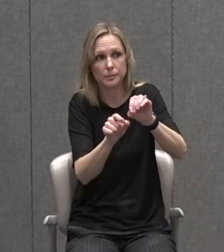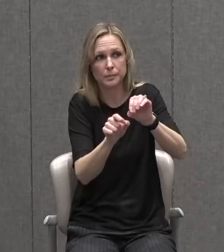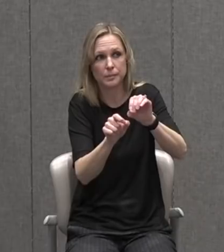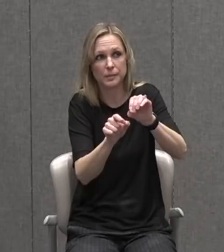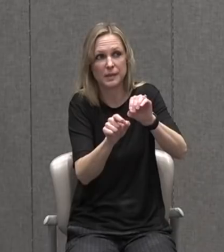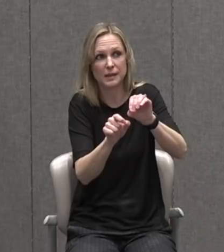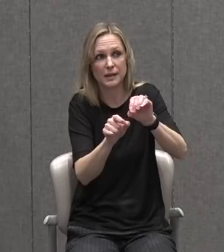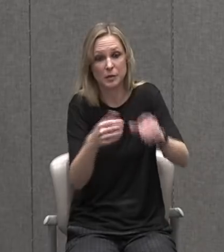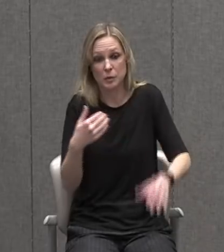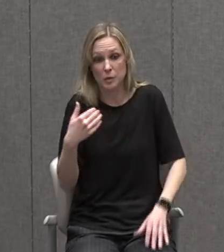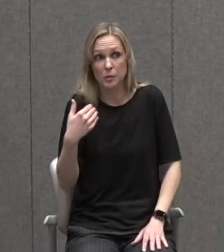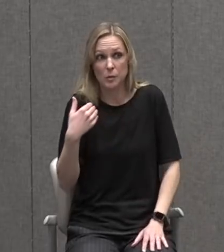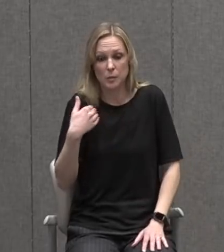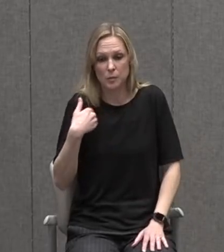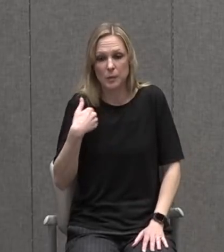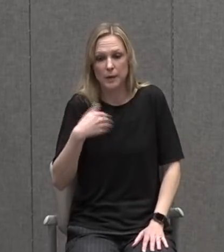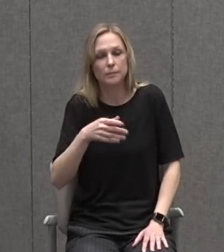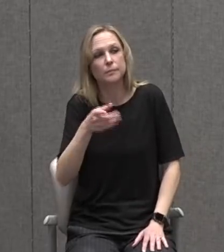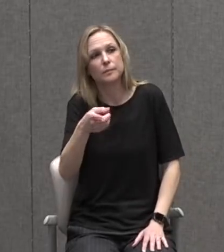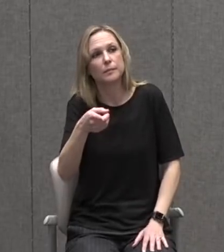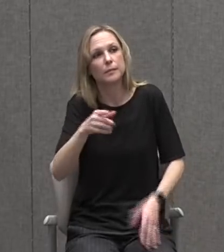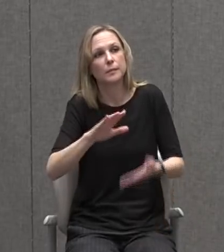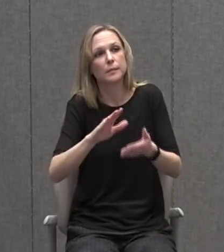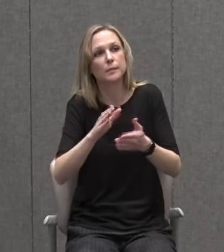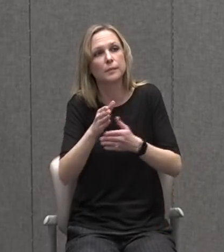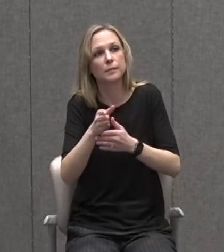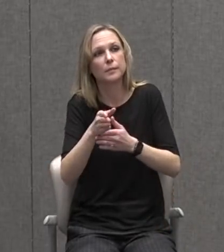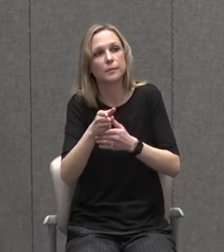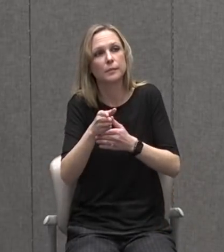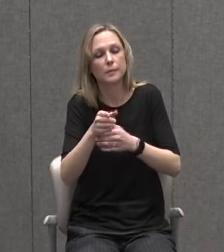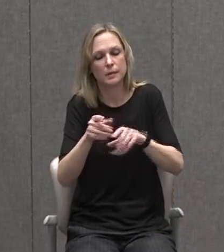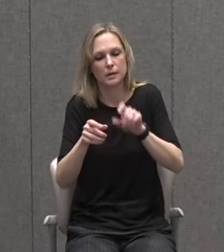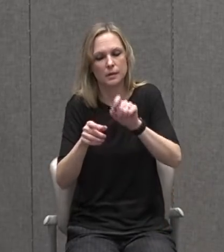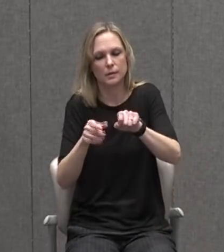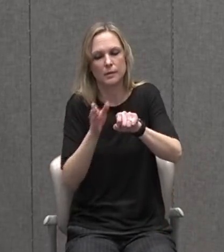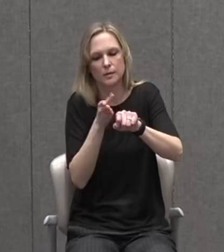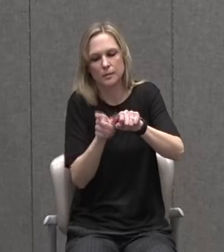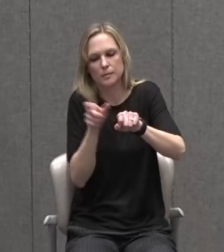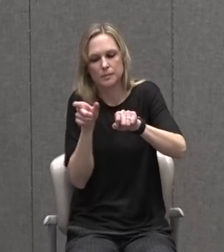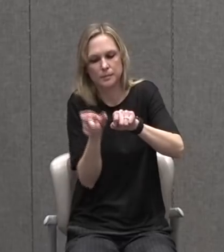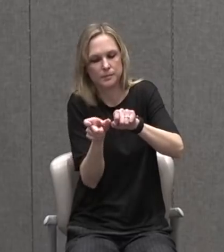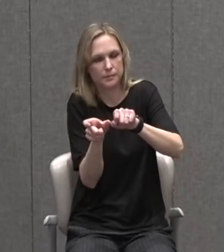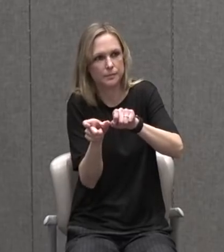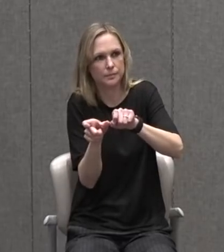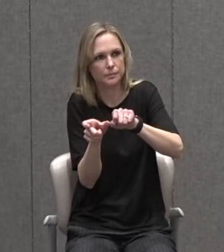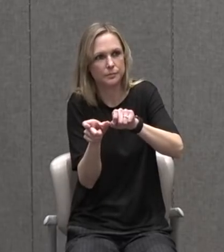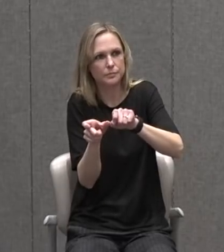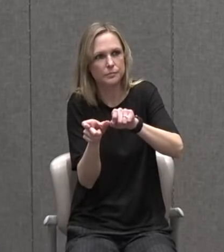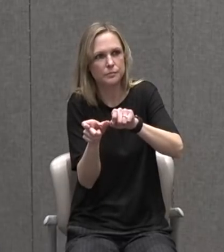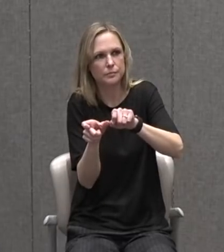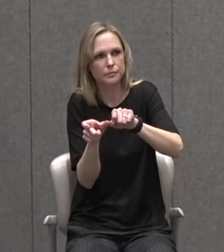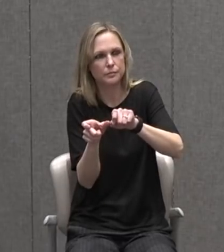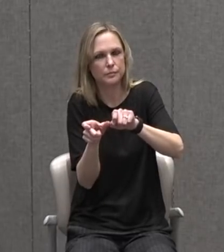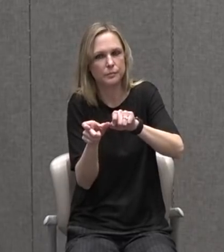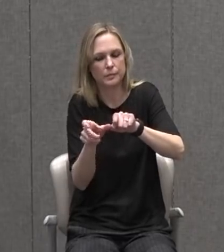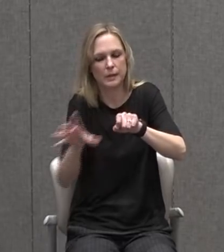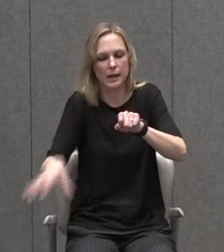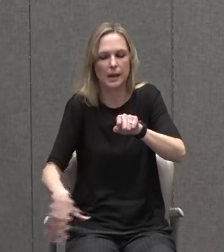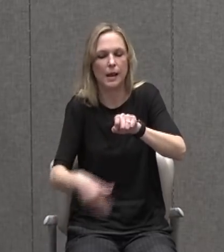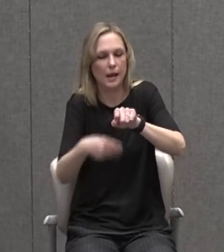there's 10 tenths that make a one, that's directly to the right of that ones place, we would add that number in there.